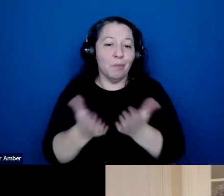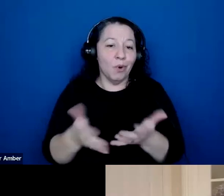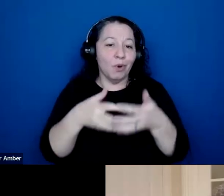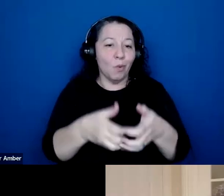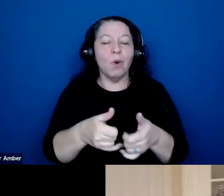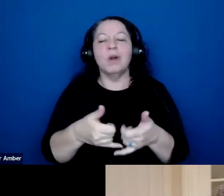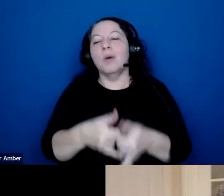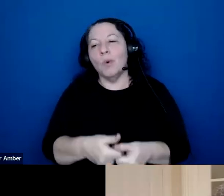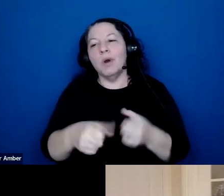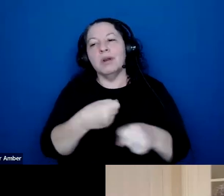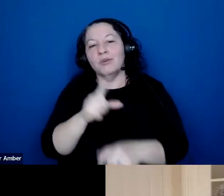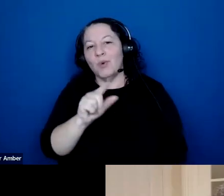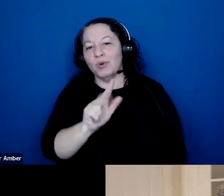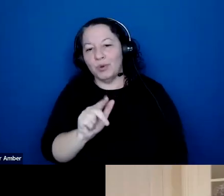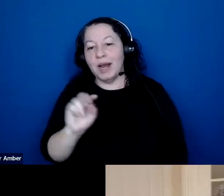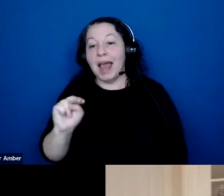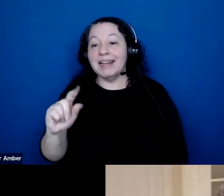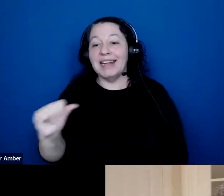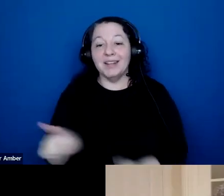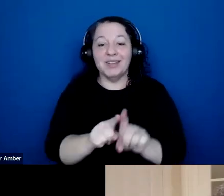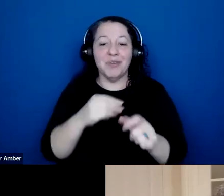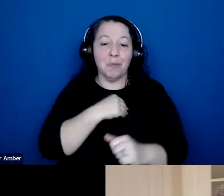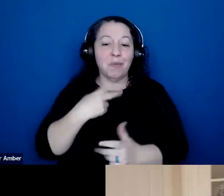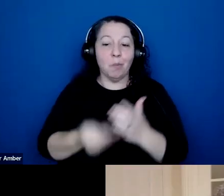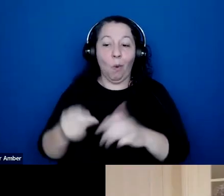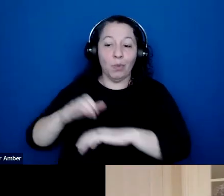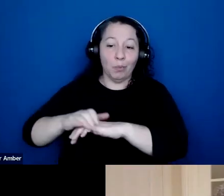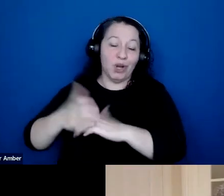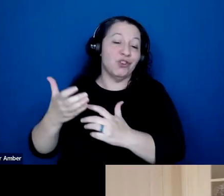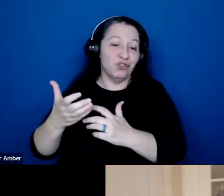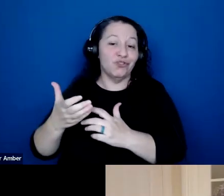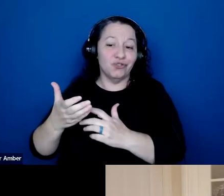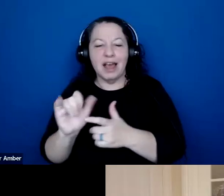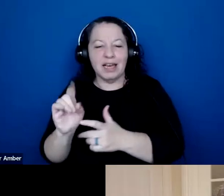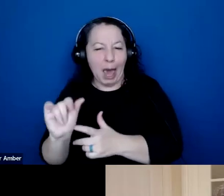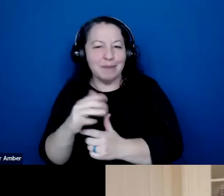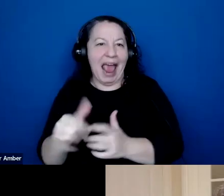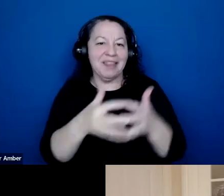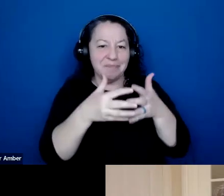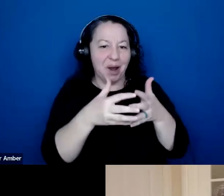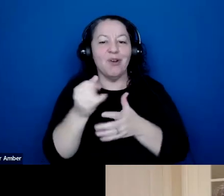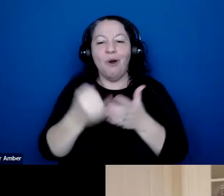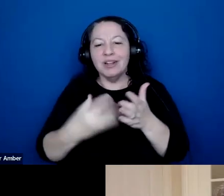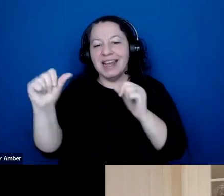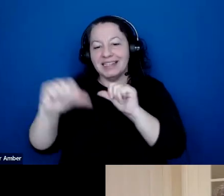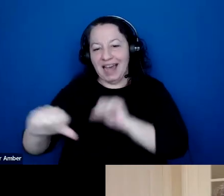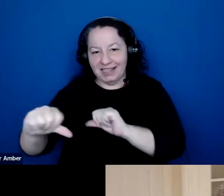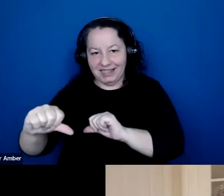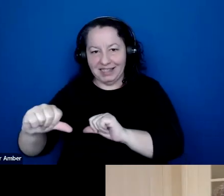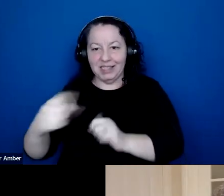And Neta is also a member of both the British Academy and the American Academy of Arts and Sciences. And I'll mention, too, that Dr.